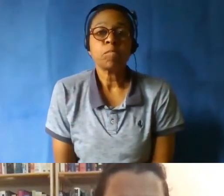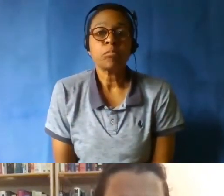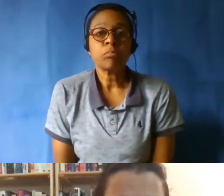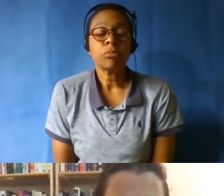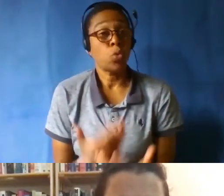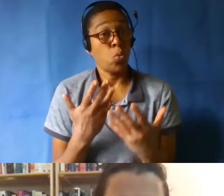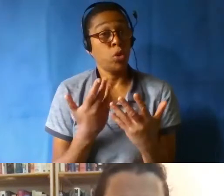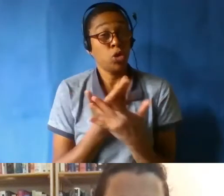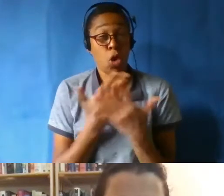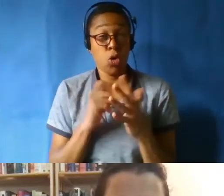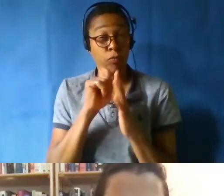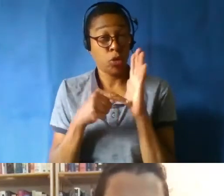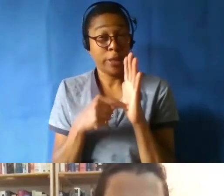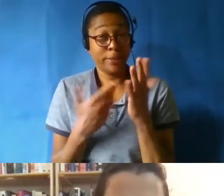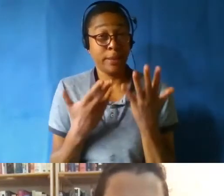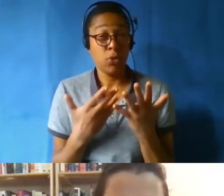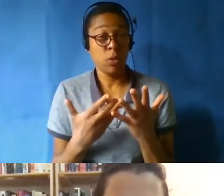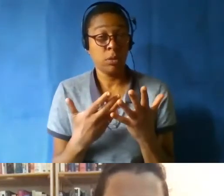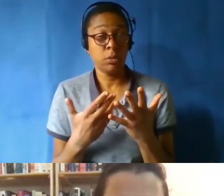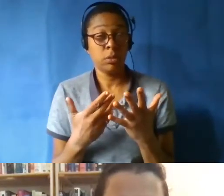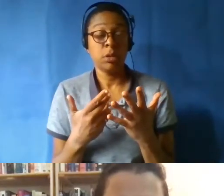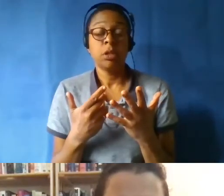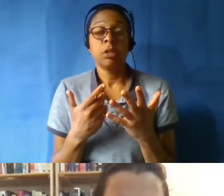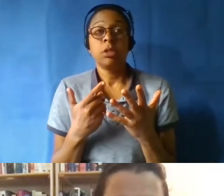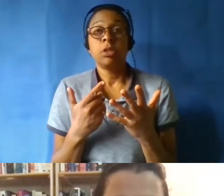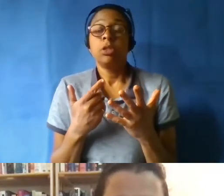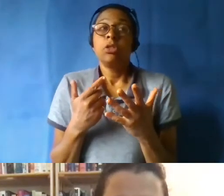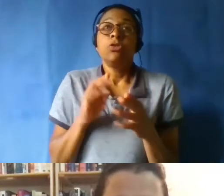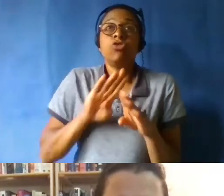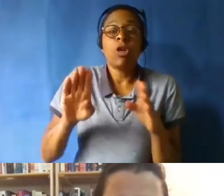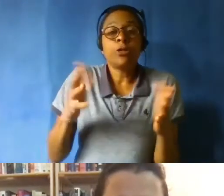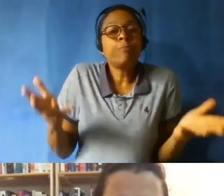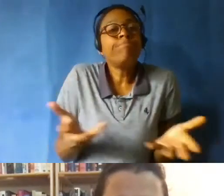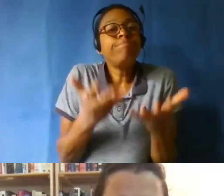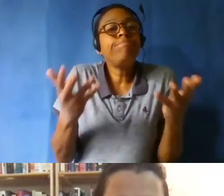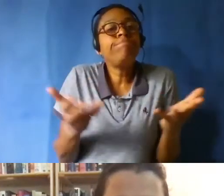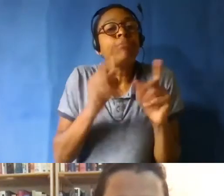geared towards making sure that you can seek better mental health support from